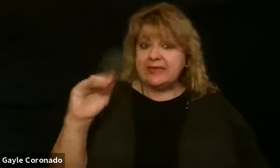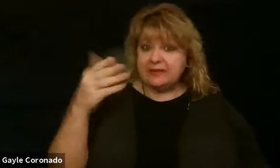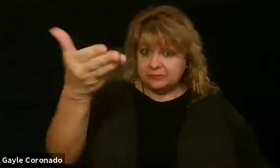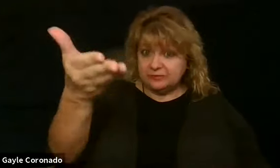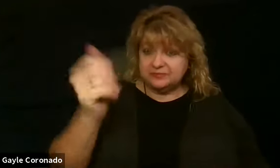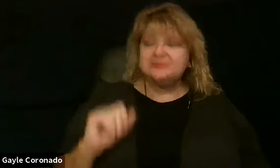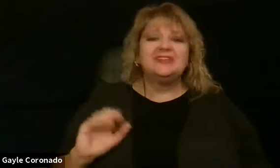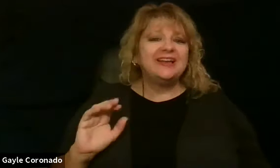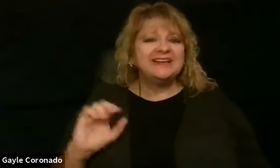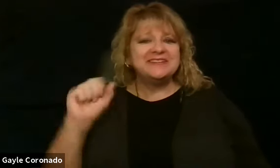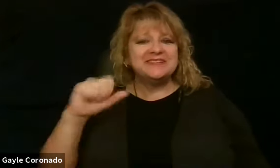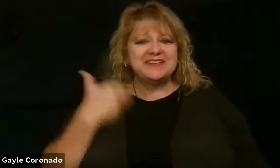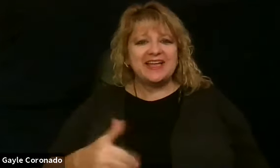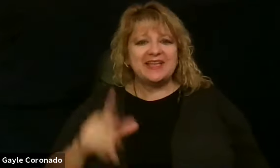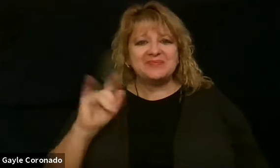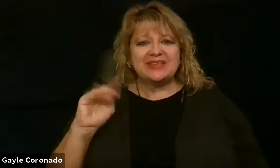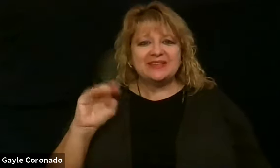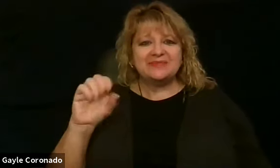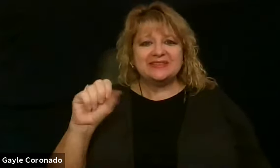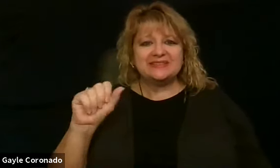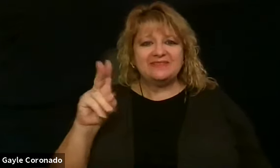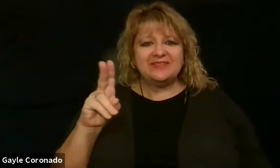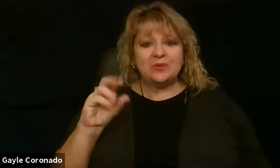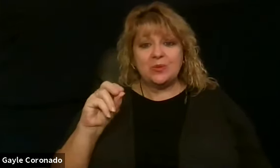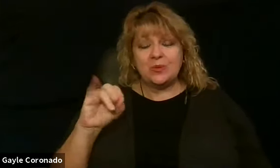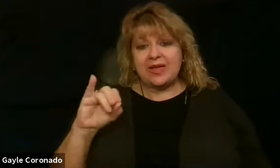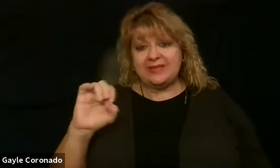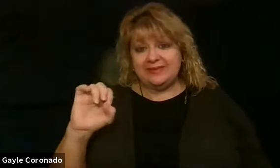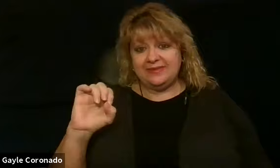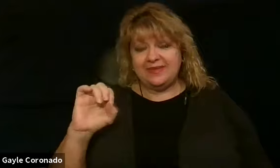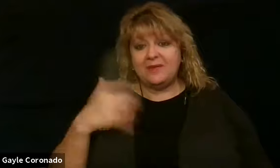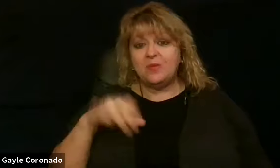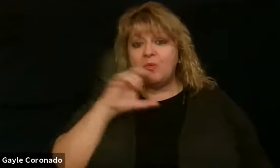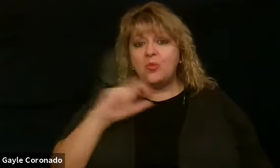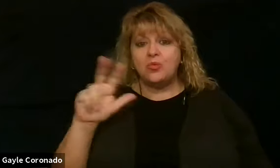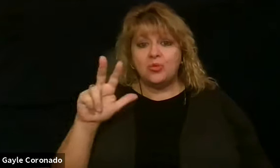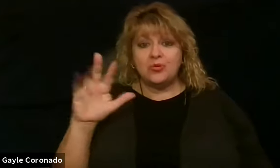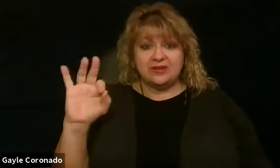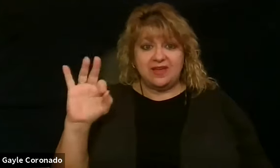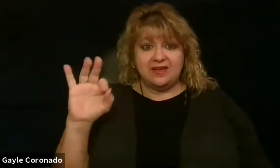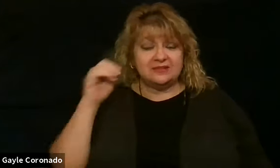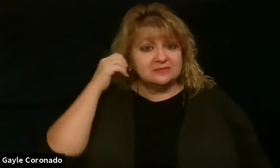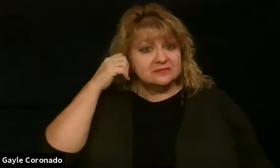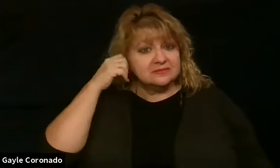Yes, sure. My name is Kim said, I am 39, years old in.